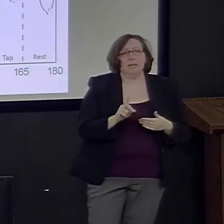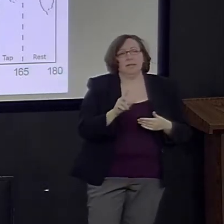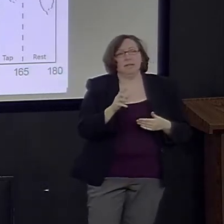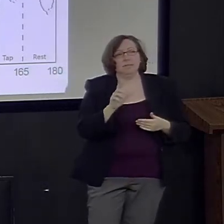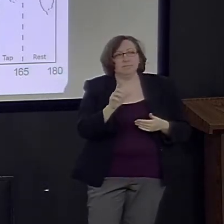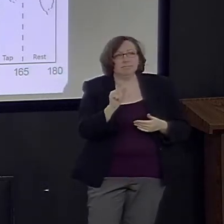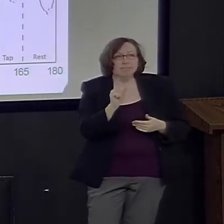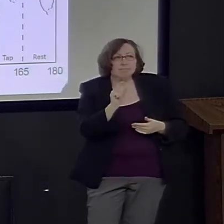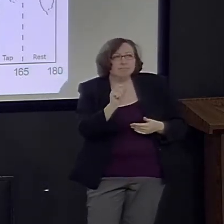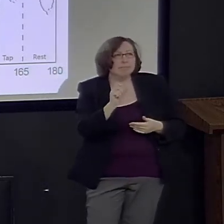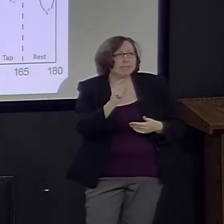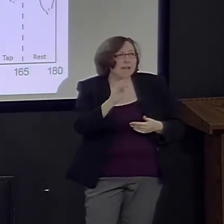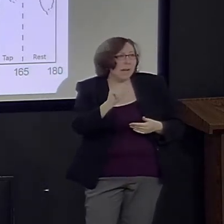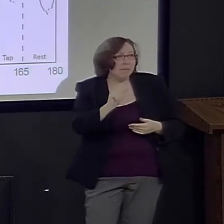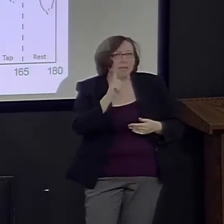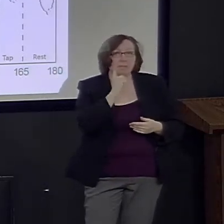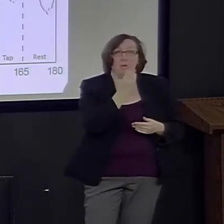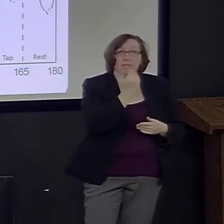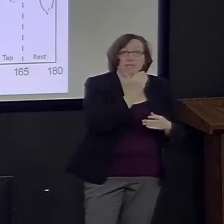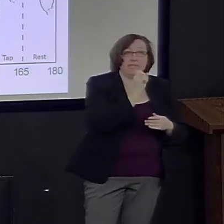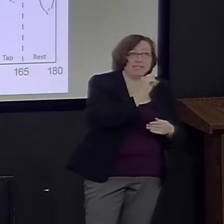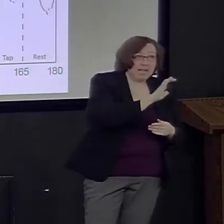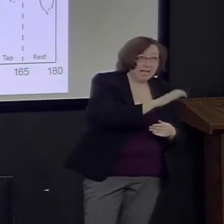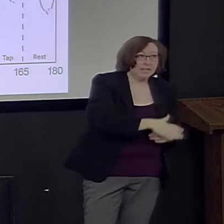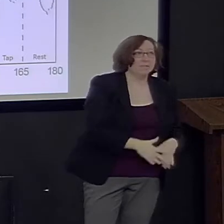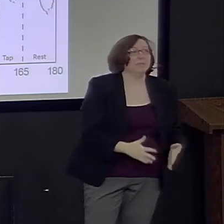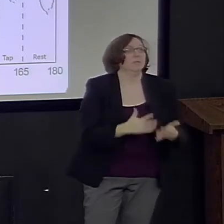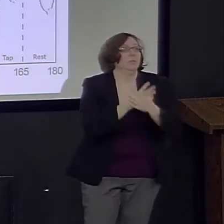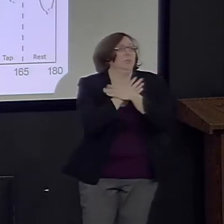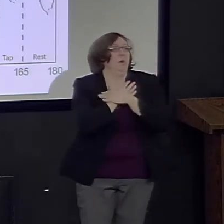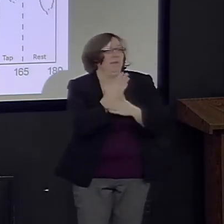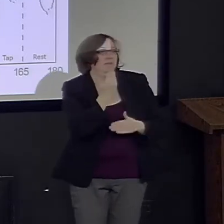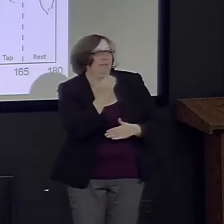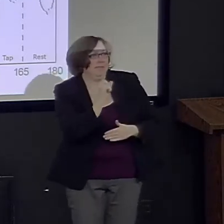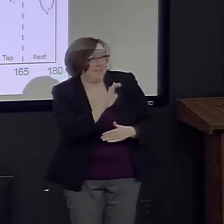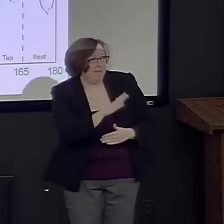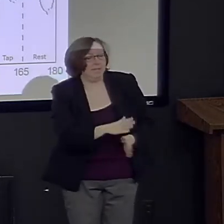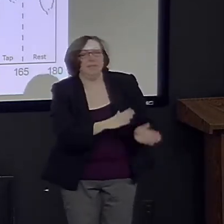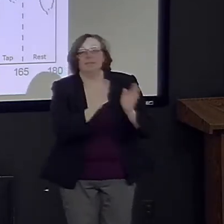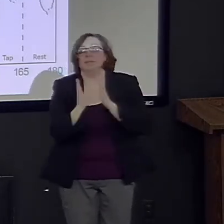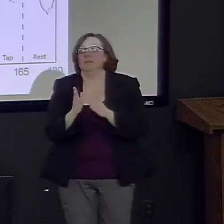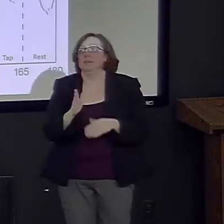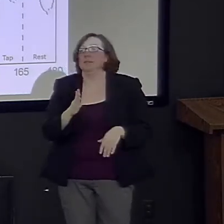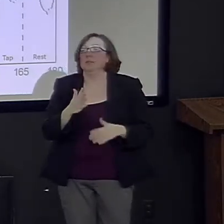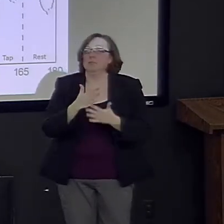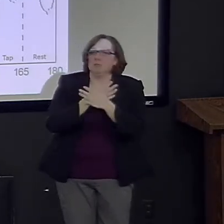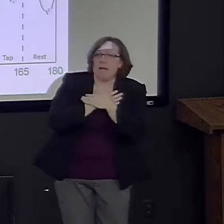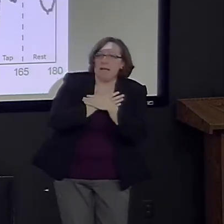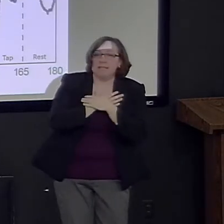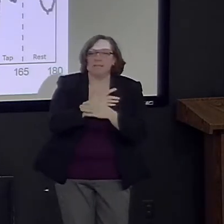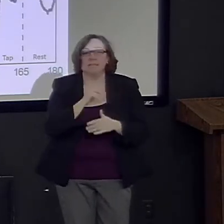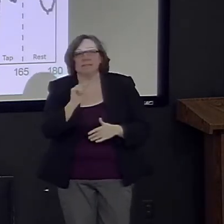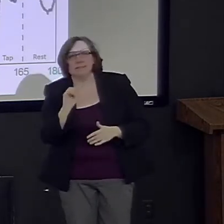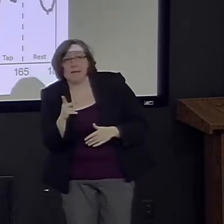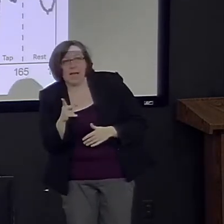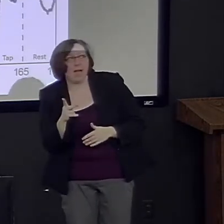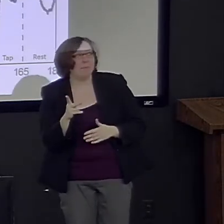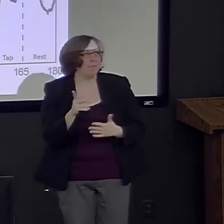There's a rest for 15 seconds, they tap for 15 seconds, they rest and tap and so on. And when that happens,